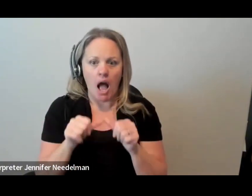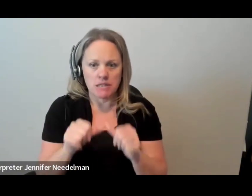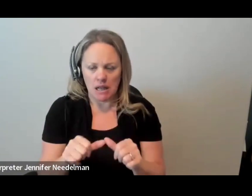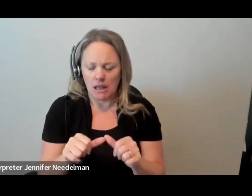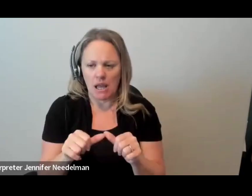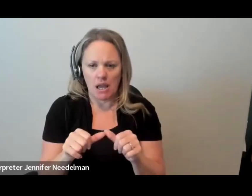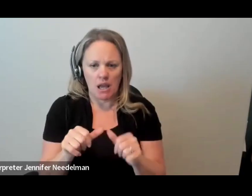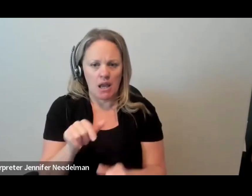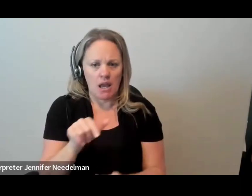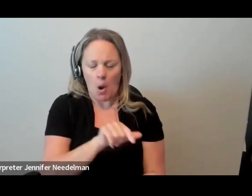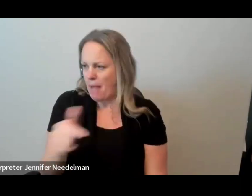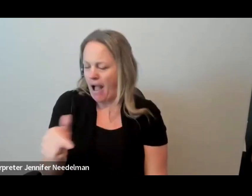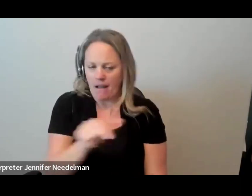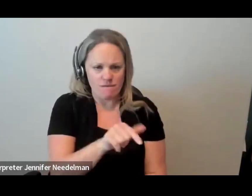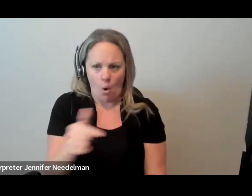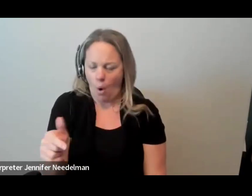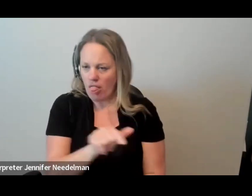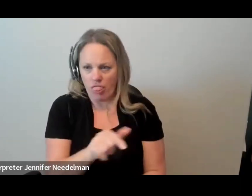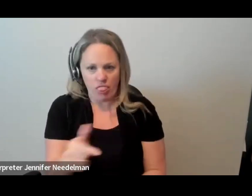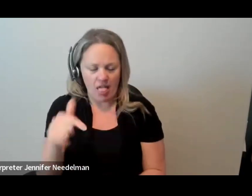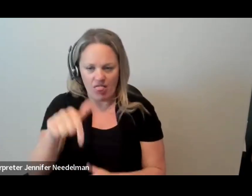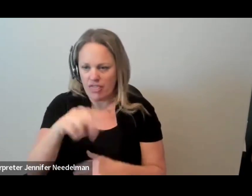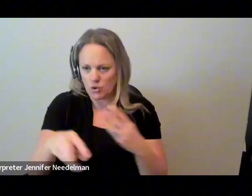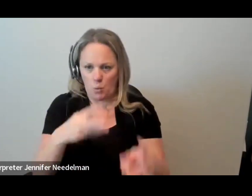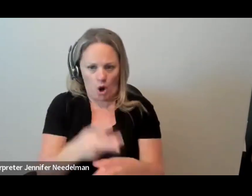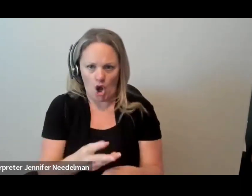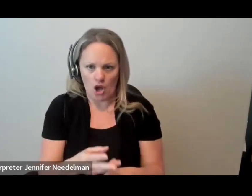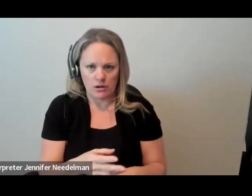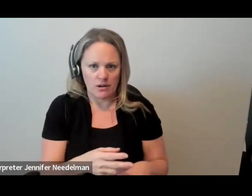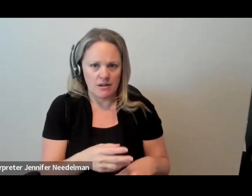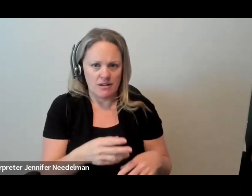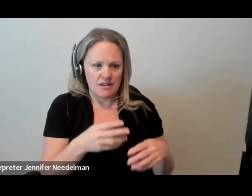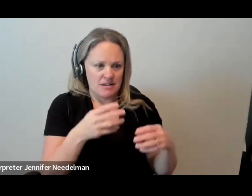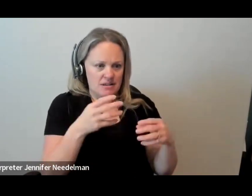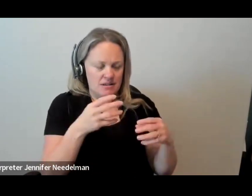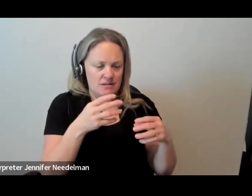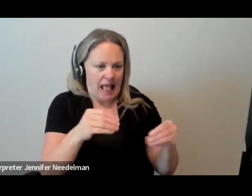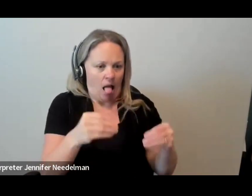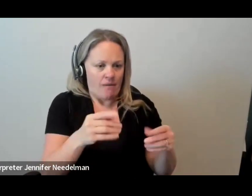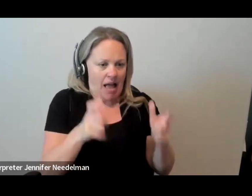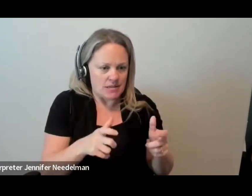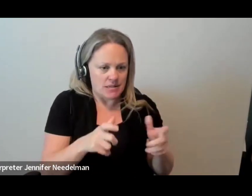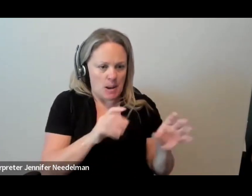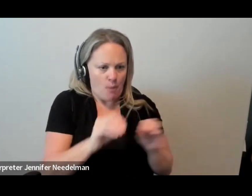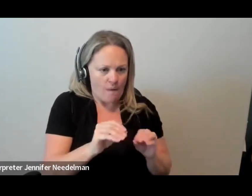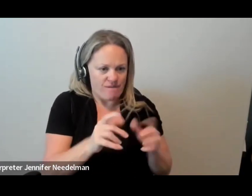and forth in this world around like just like, you know, fail fast, move fast. And then the opposite of it being like, okay,